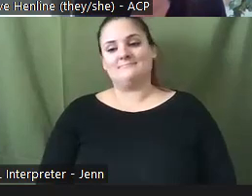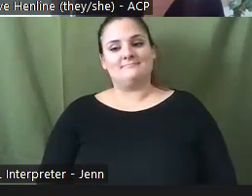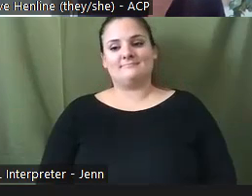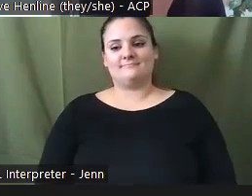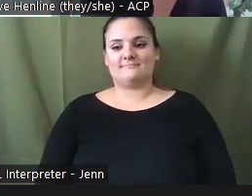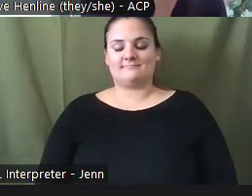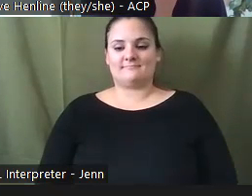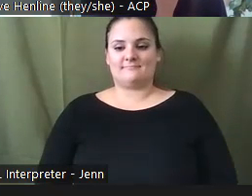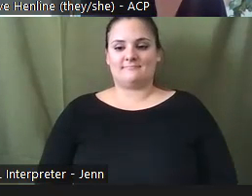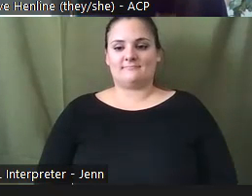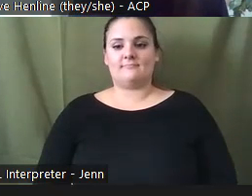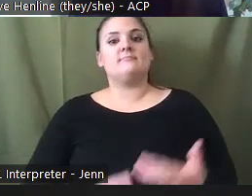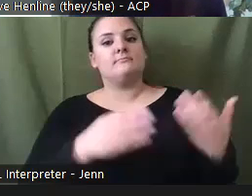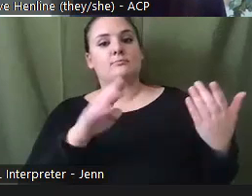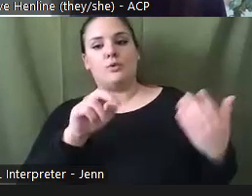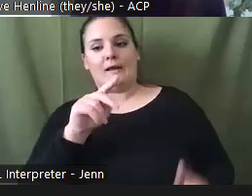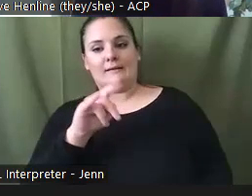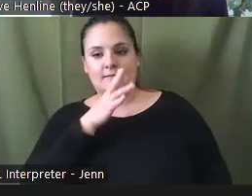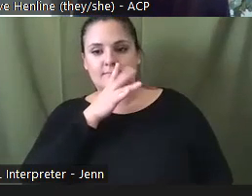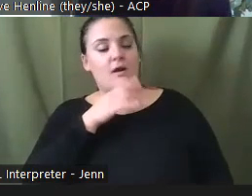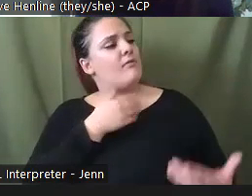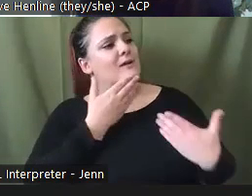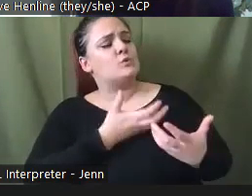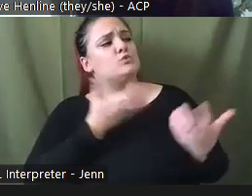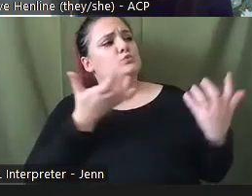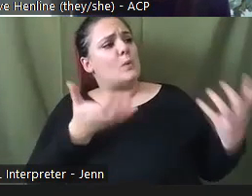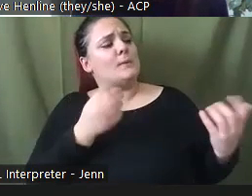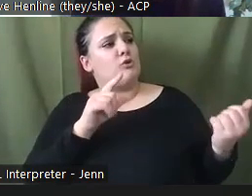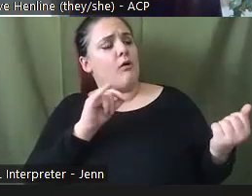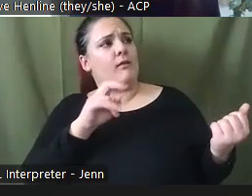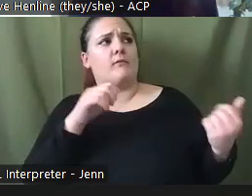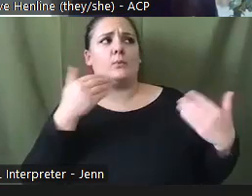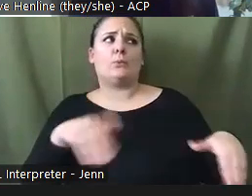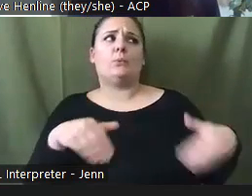Thank you so much Olive, this has been wonderful information. So folks you can